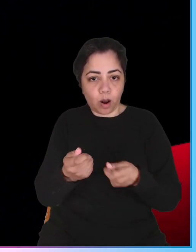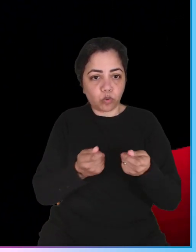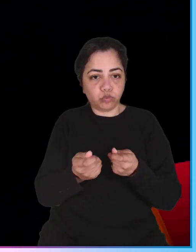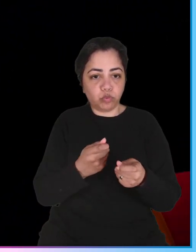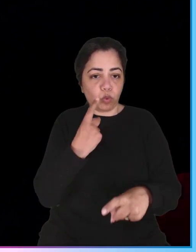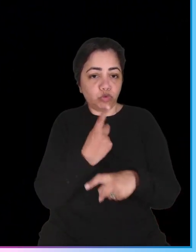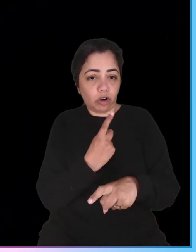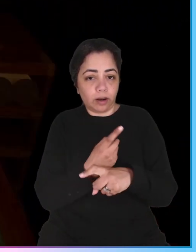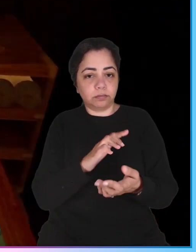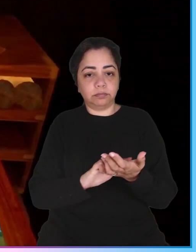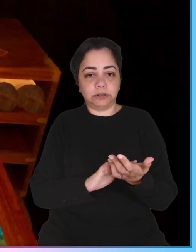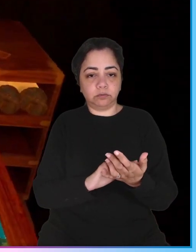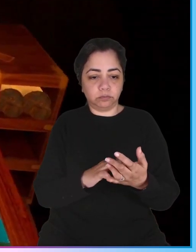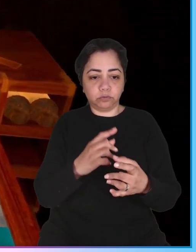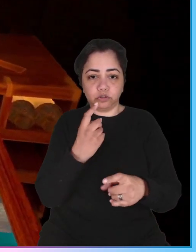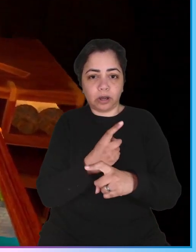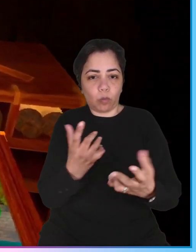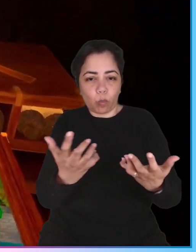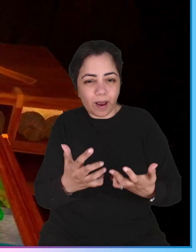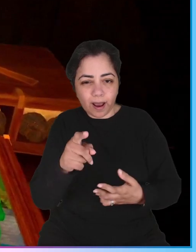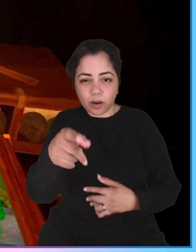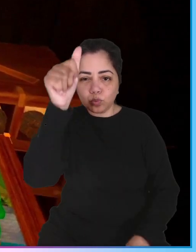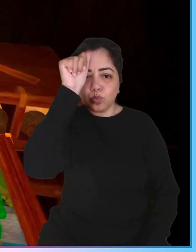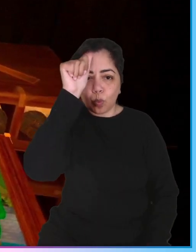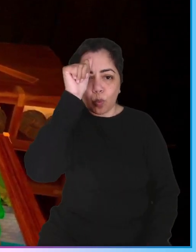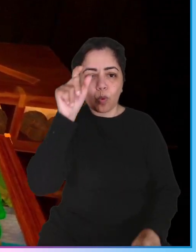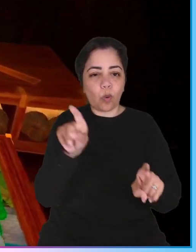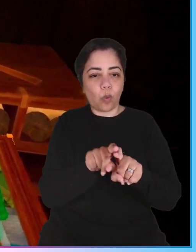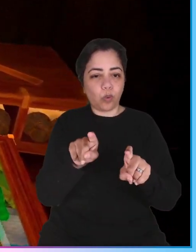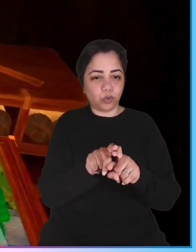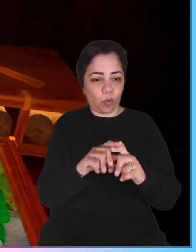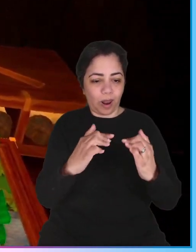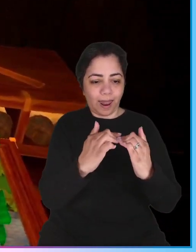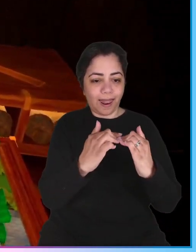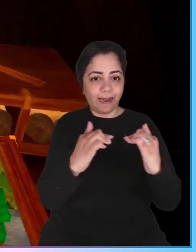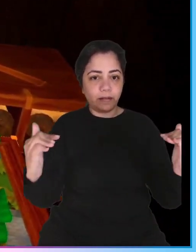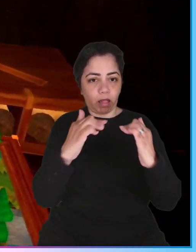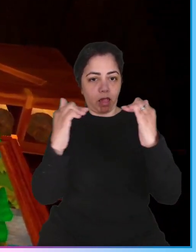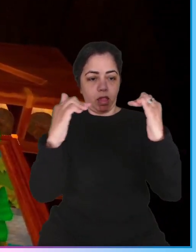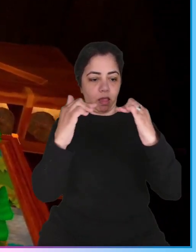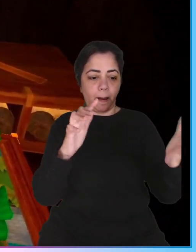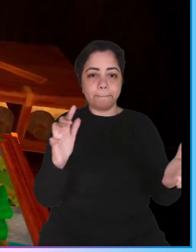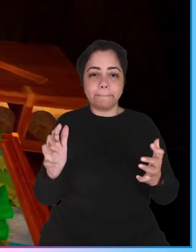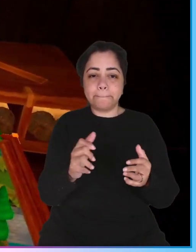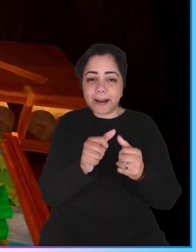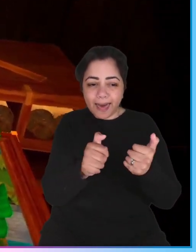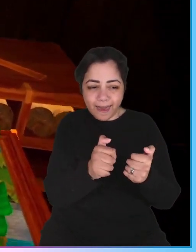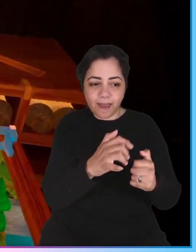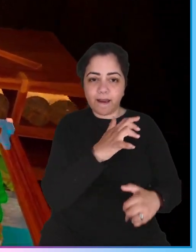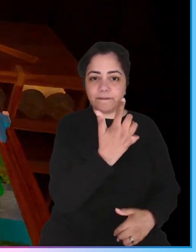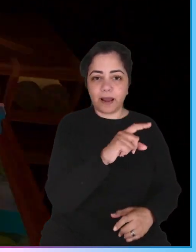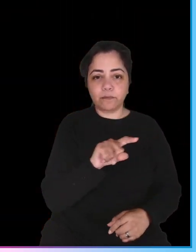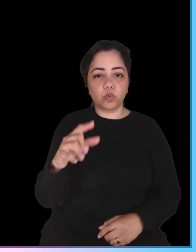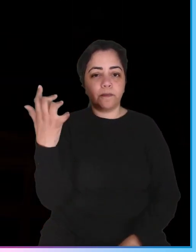The audio in A Knight in the Attic features independently controlled levels for music and sound effects, plus you can toggle monaural or binaural sound